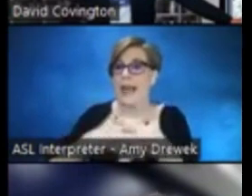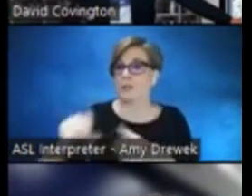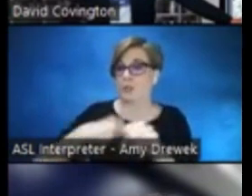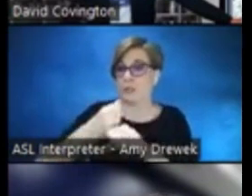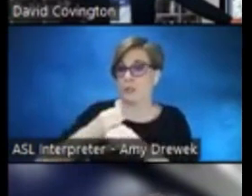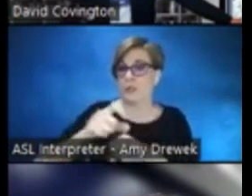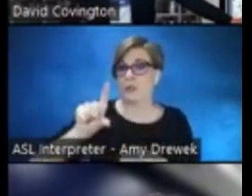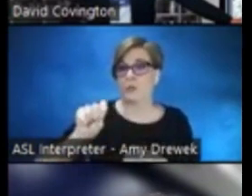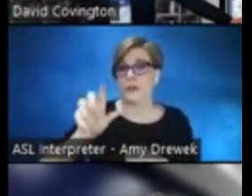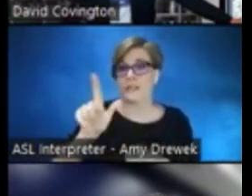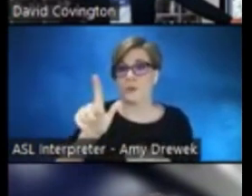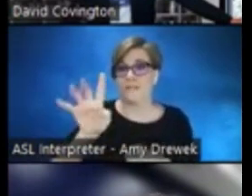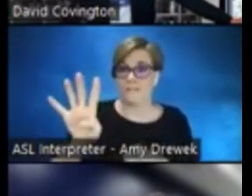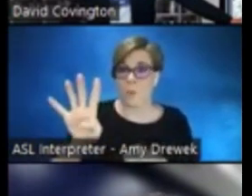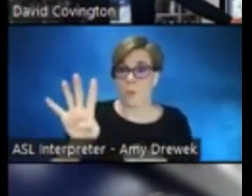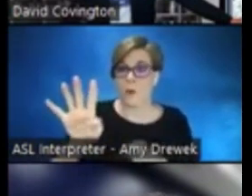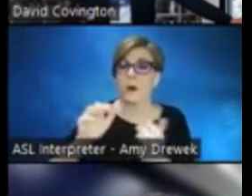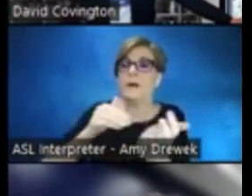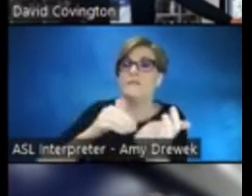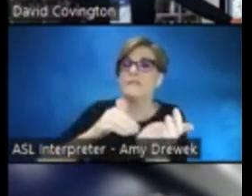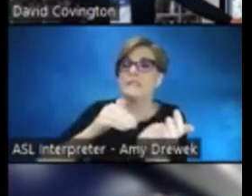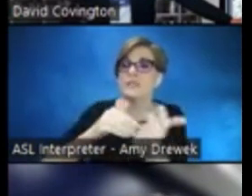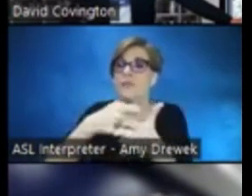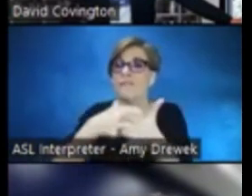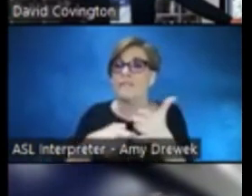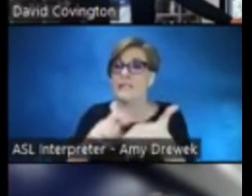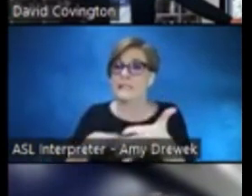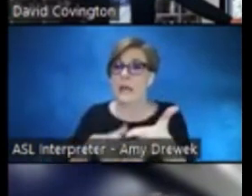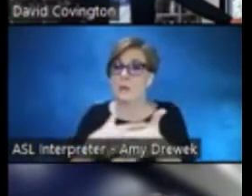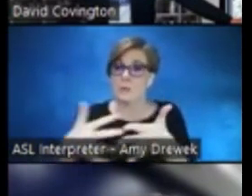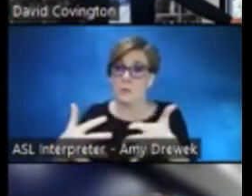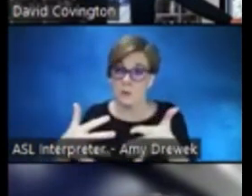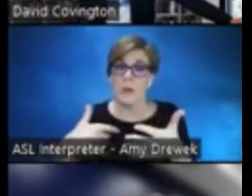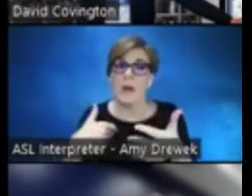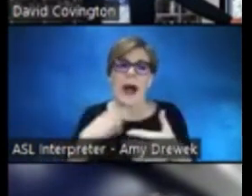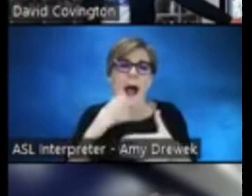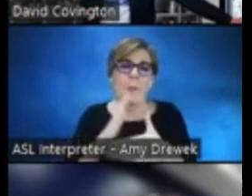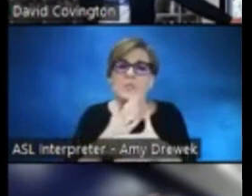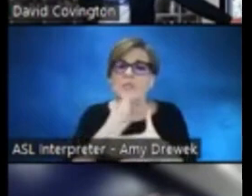I AM GOING TO SHARE A LINK TO THE STORY DOCK IN THE CHAT.